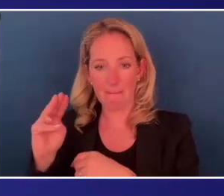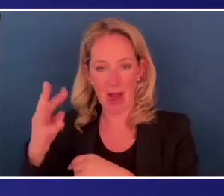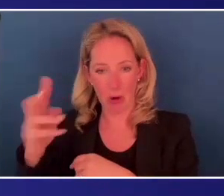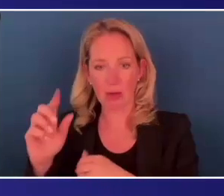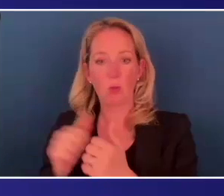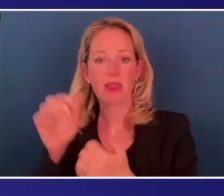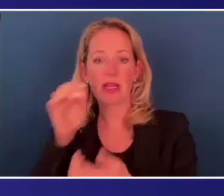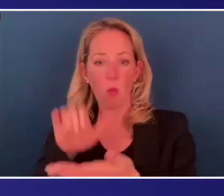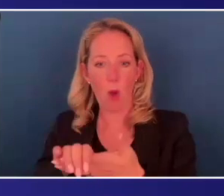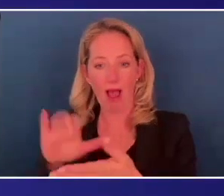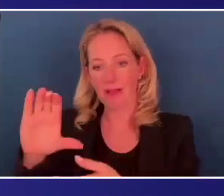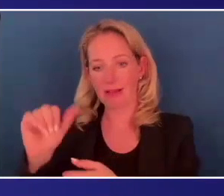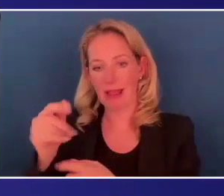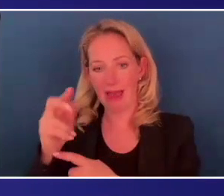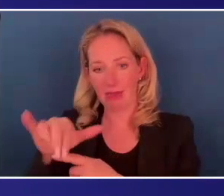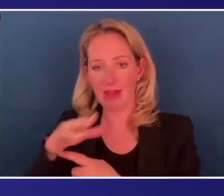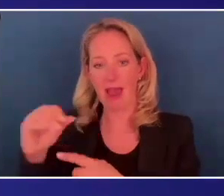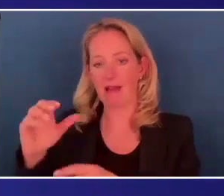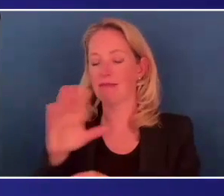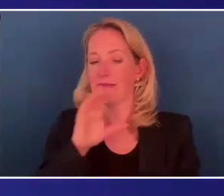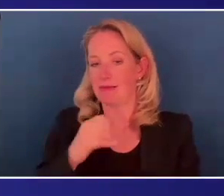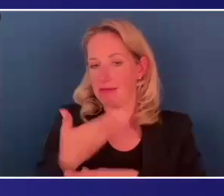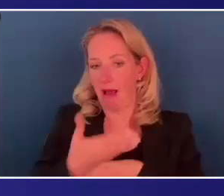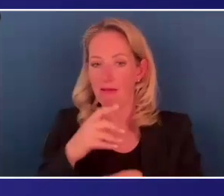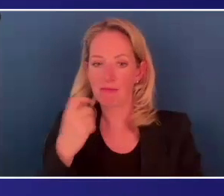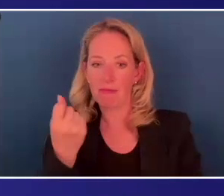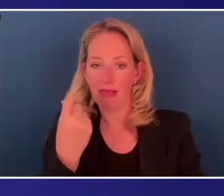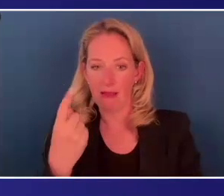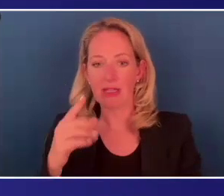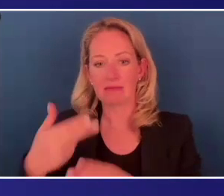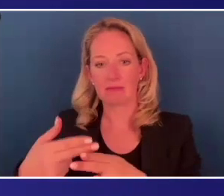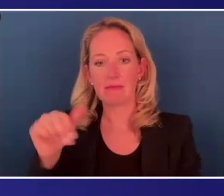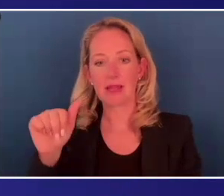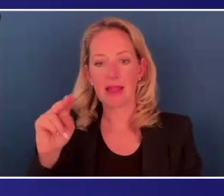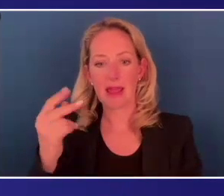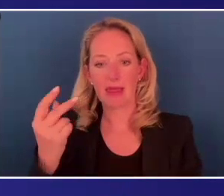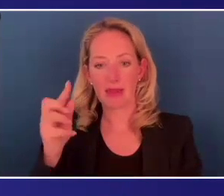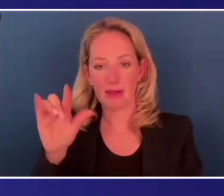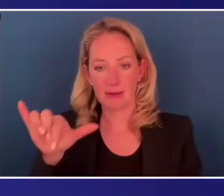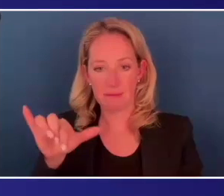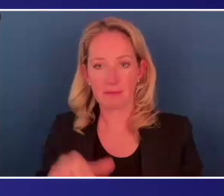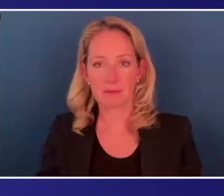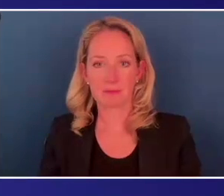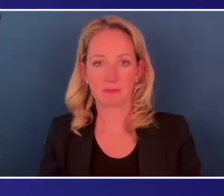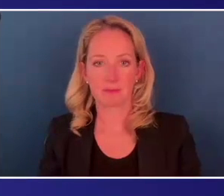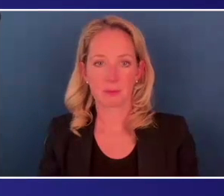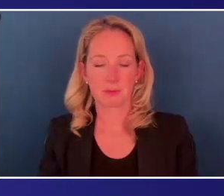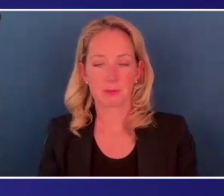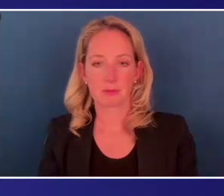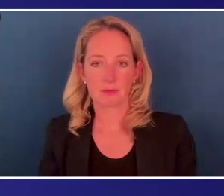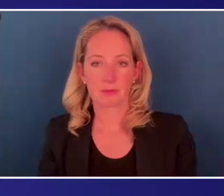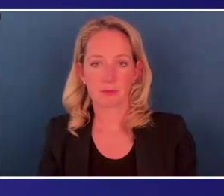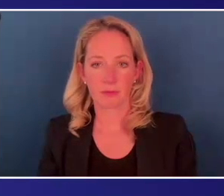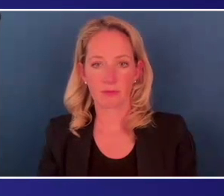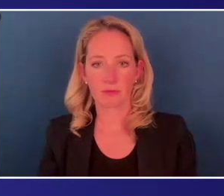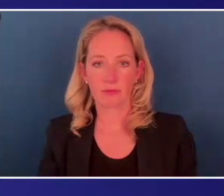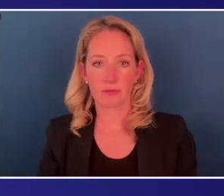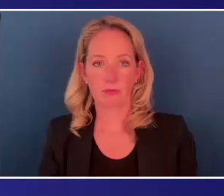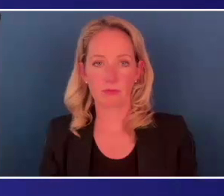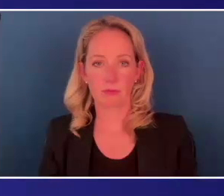Anthony.